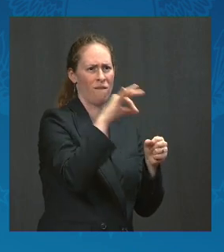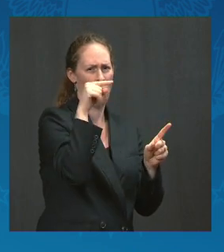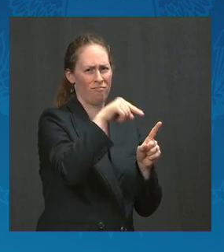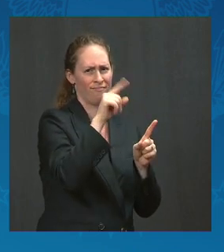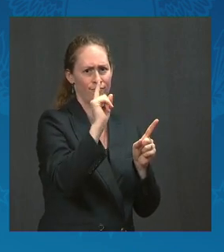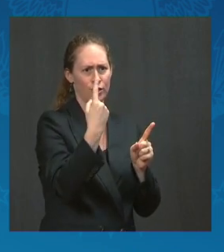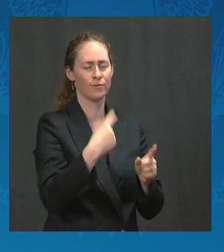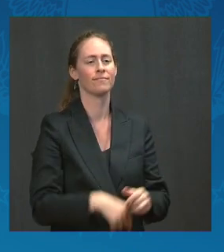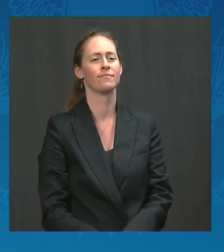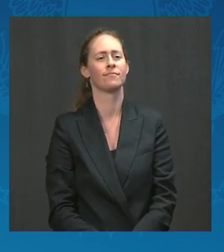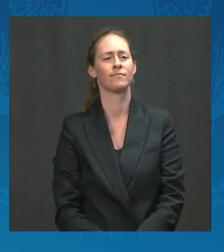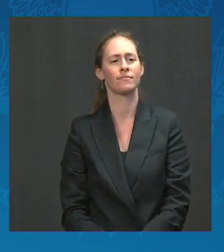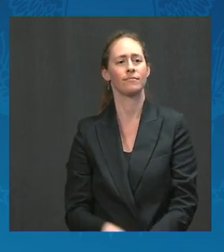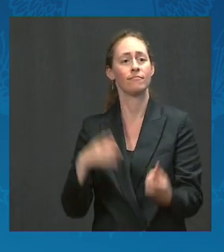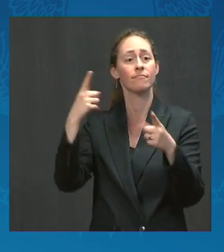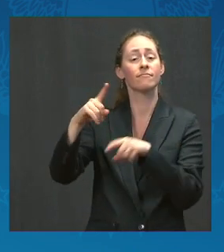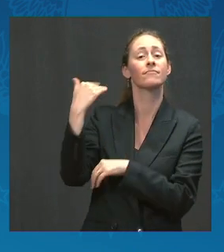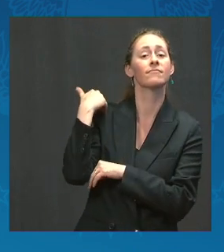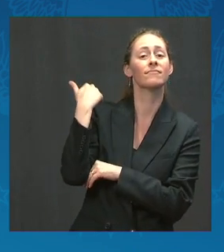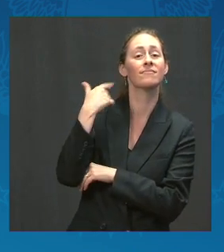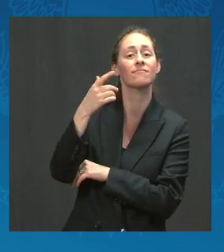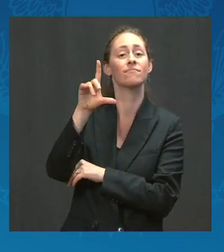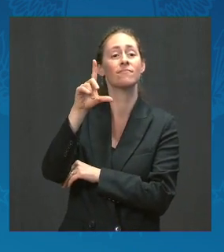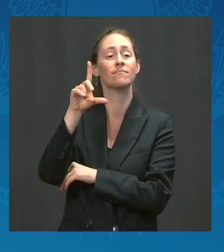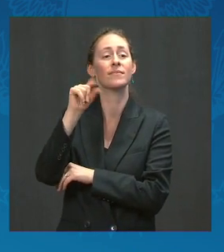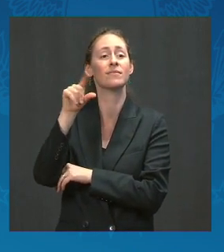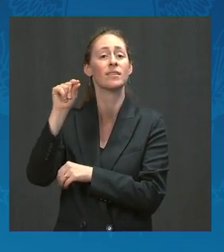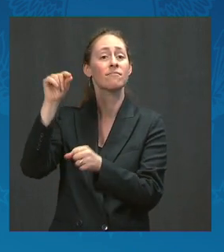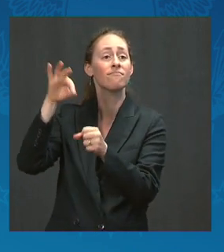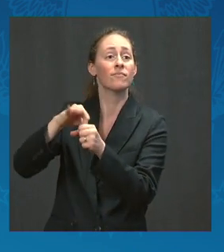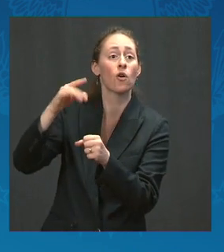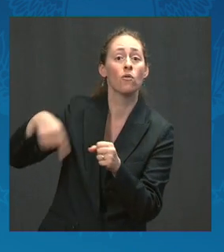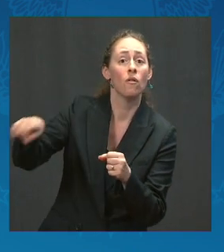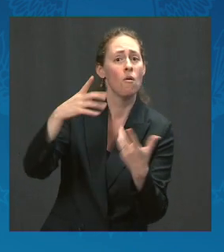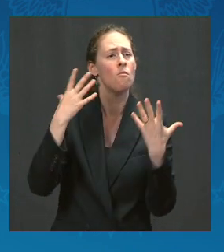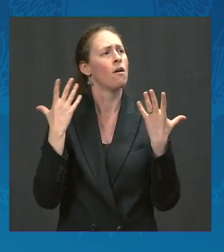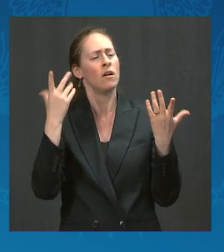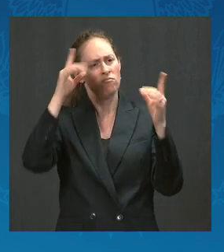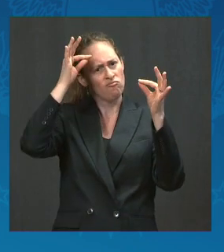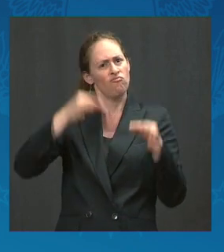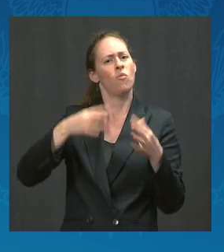Voters said they want jobs. They call for jobs.